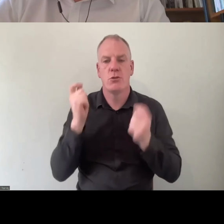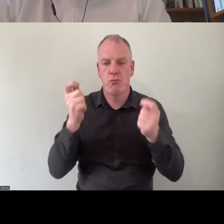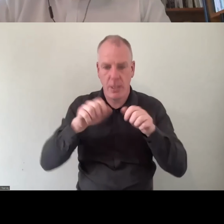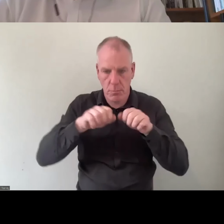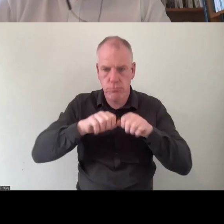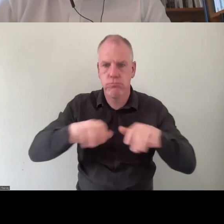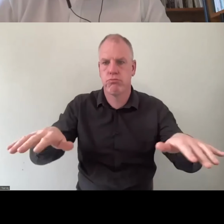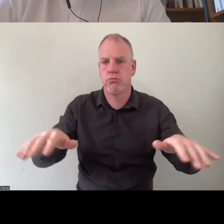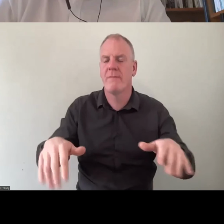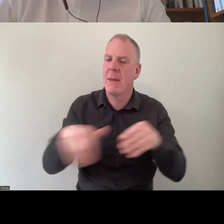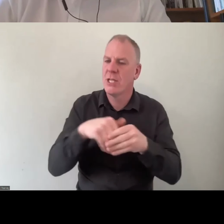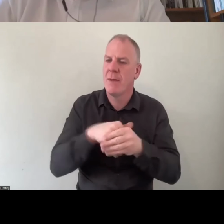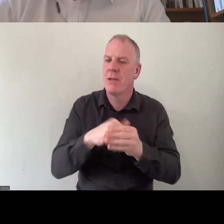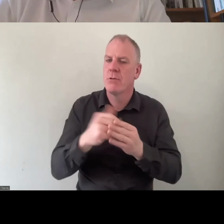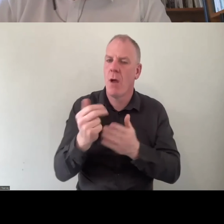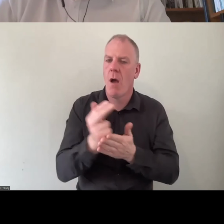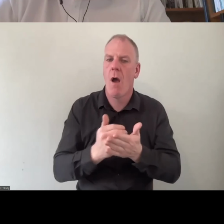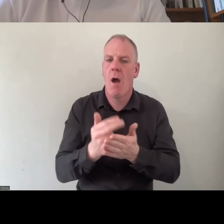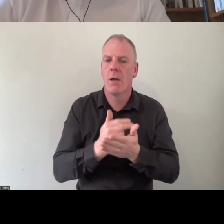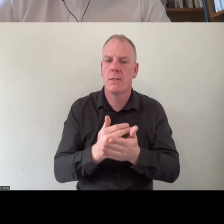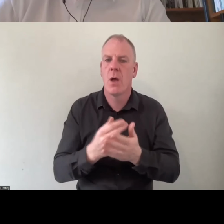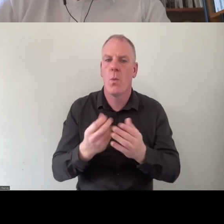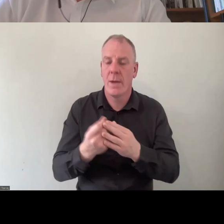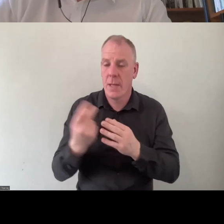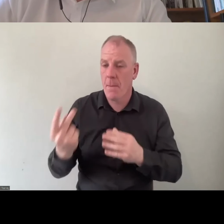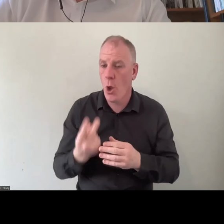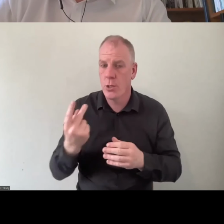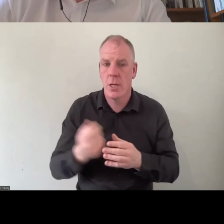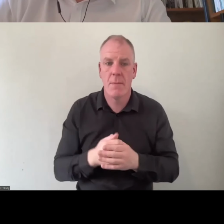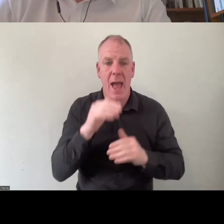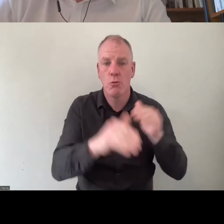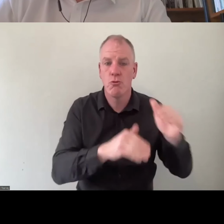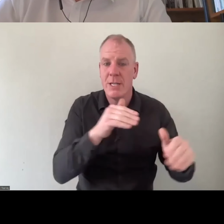on participation in the arts, outreach and partnership and things like consultation.